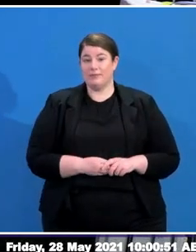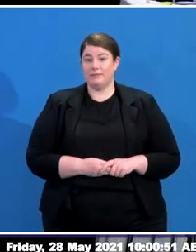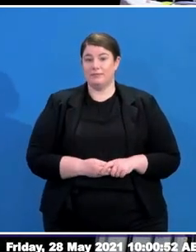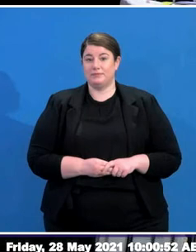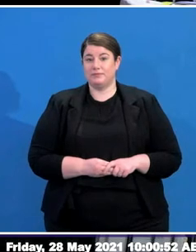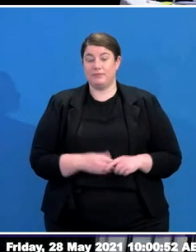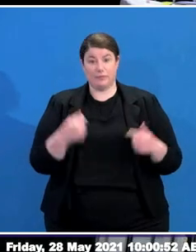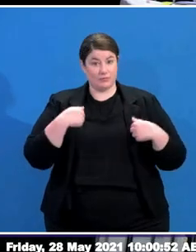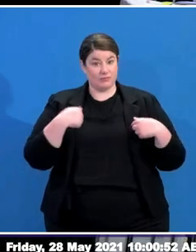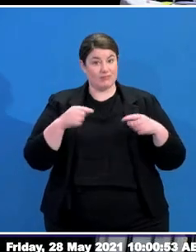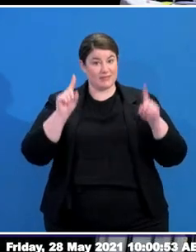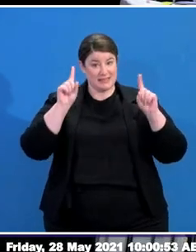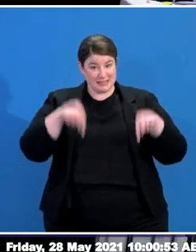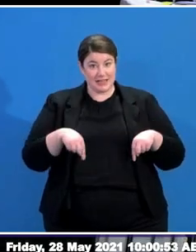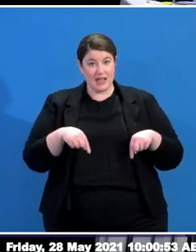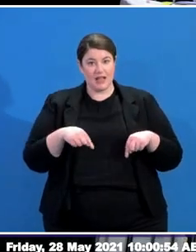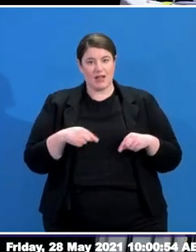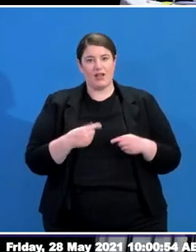We commence with Acknowledgement of Country.